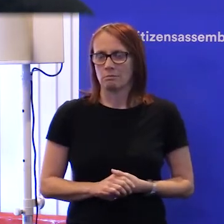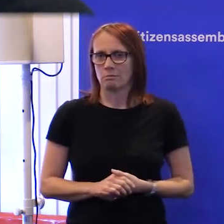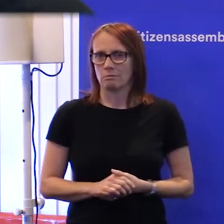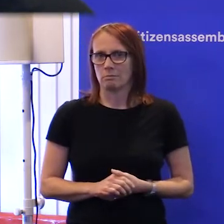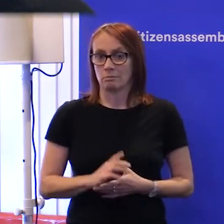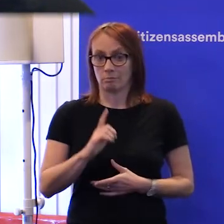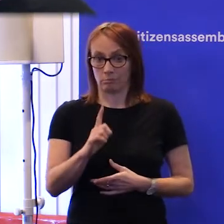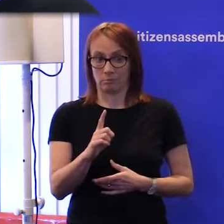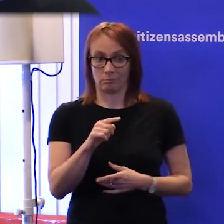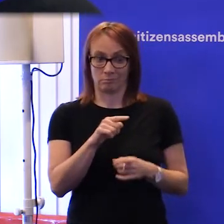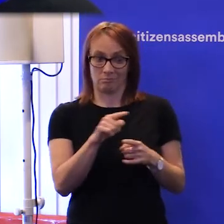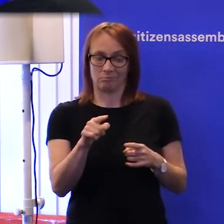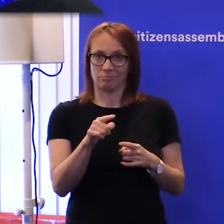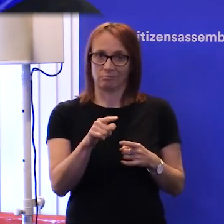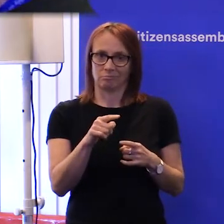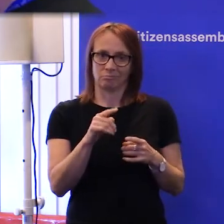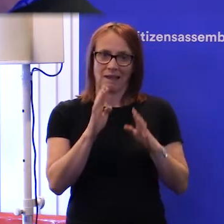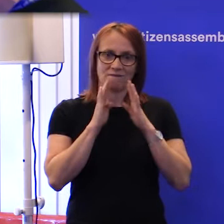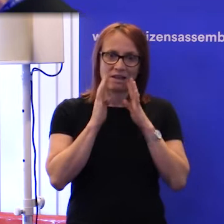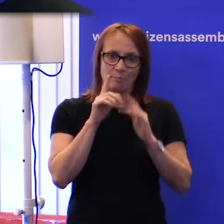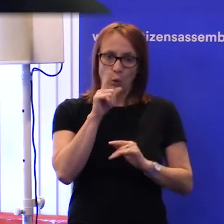your news from that all right what are you actually what are you actually